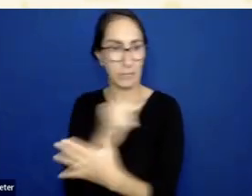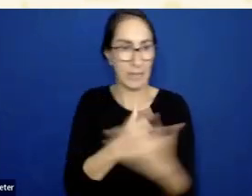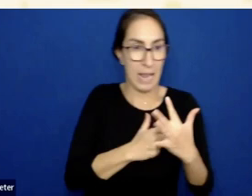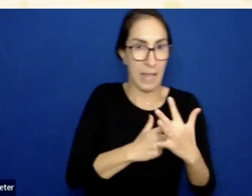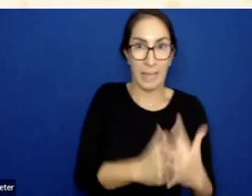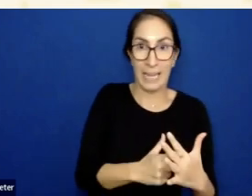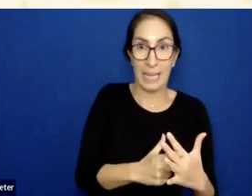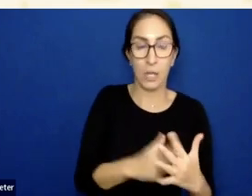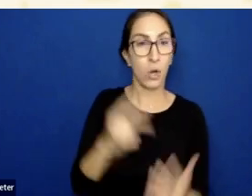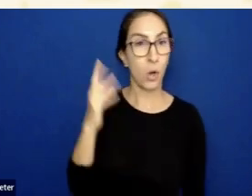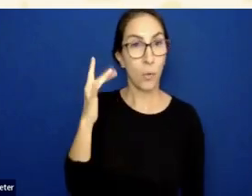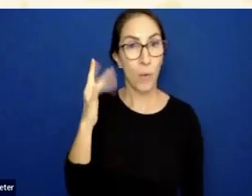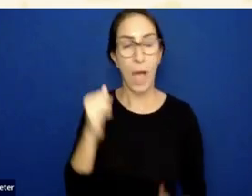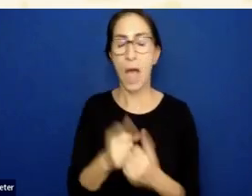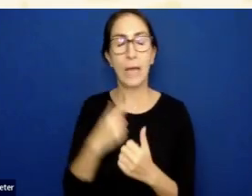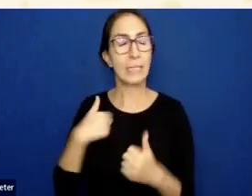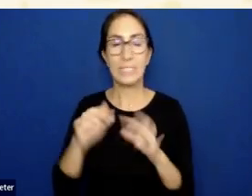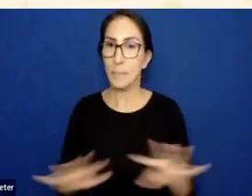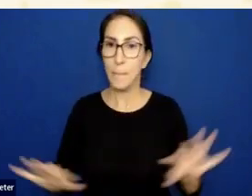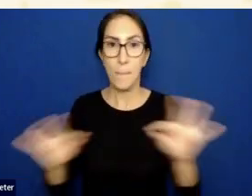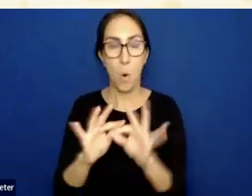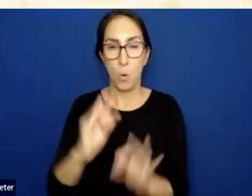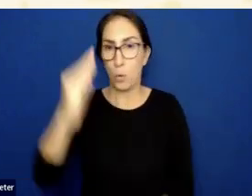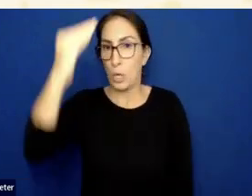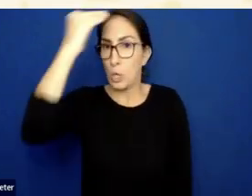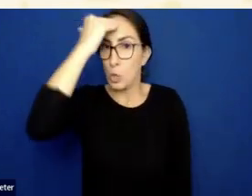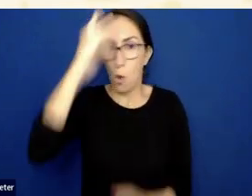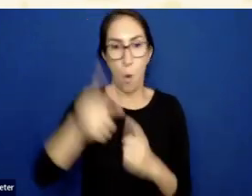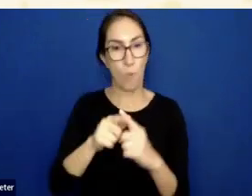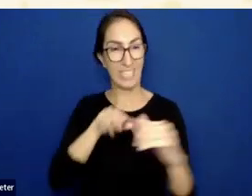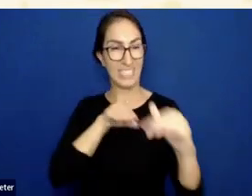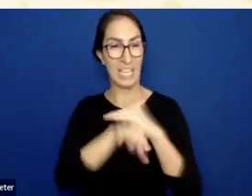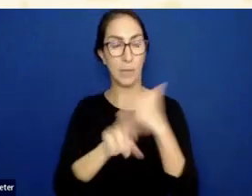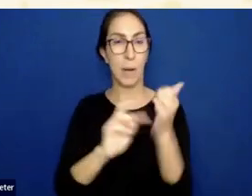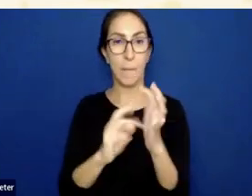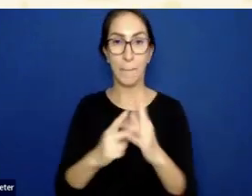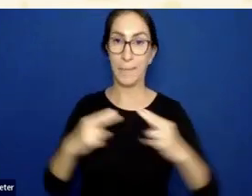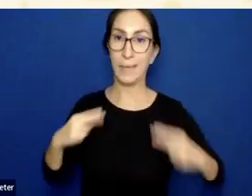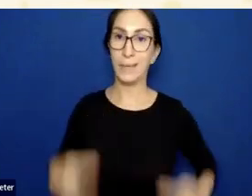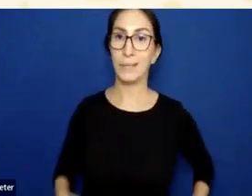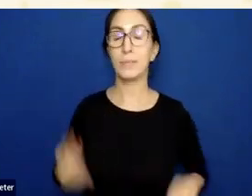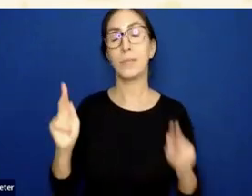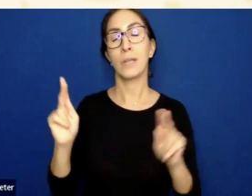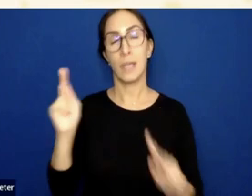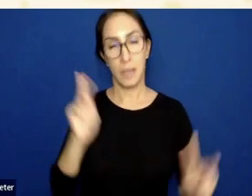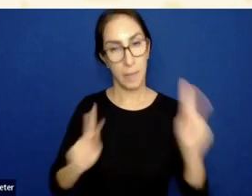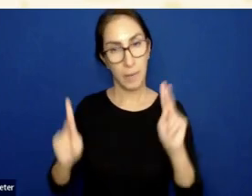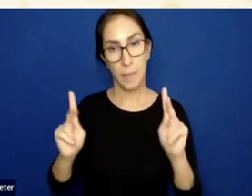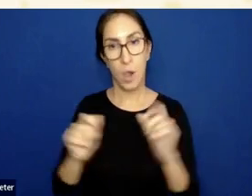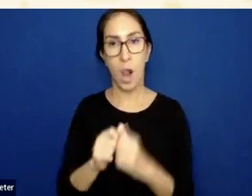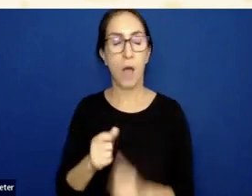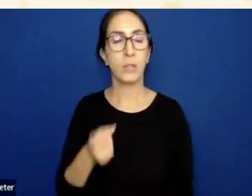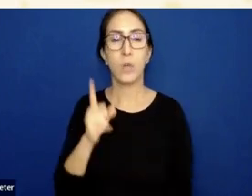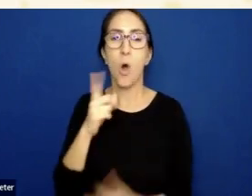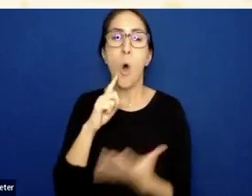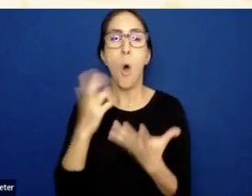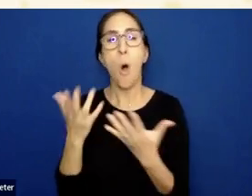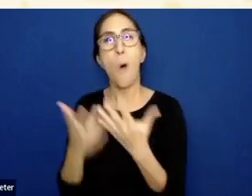about accessibility, we are talking about people. We are not talking only about the patches that I’m adding